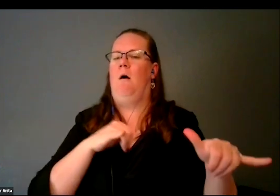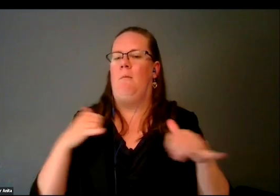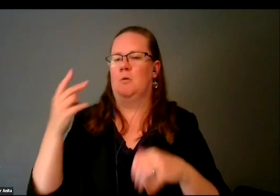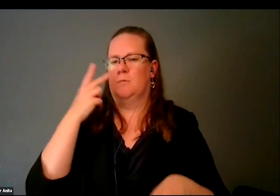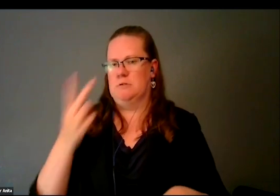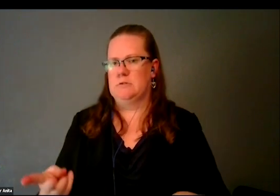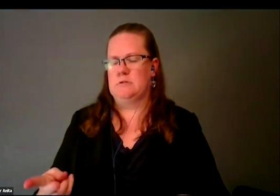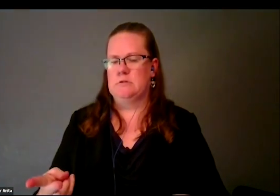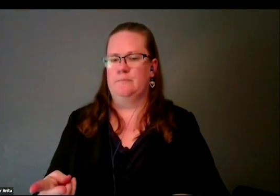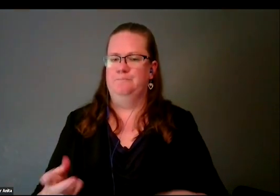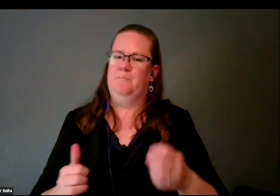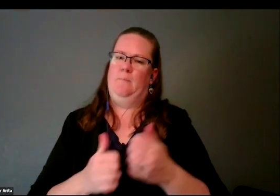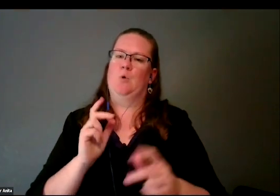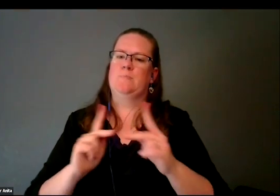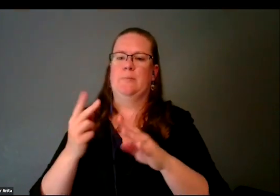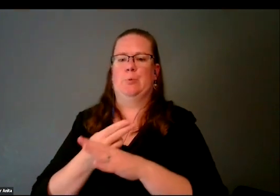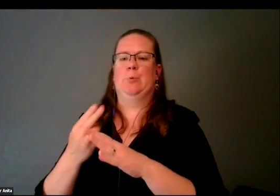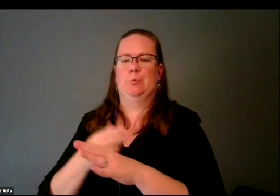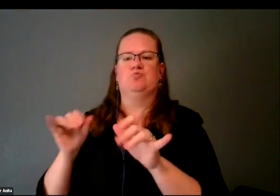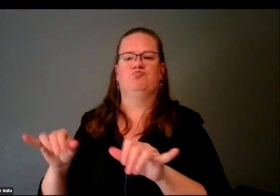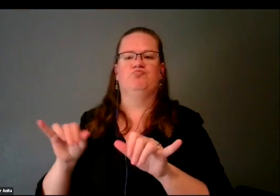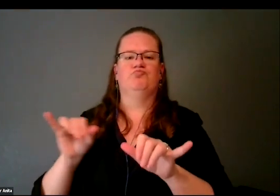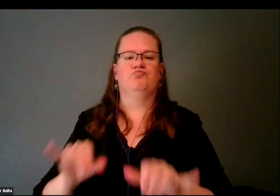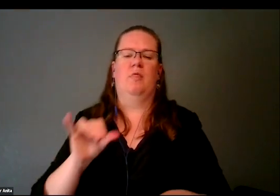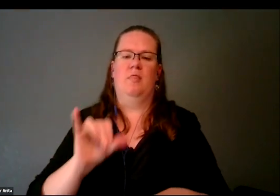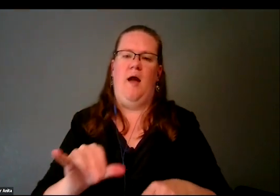that people are interacting with, or these raised line images,